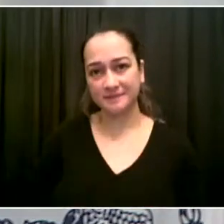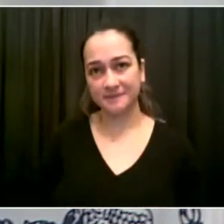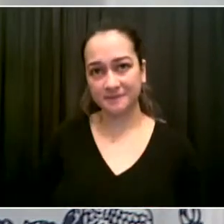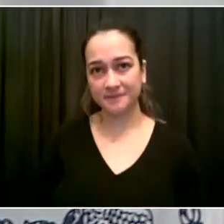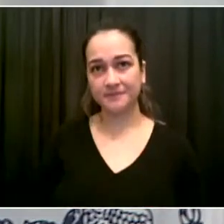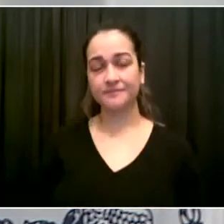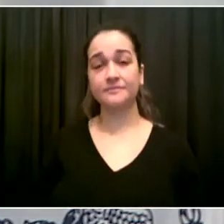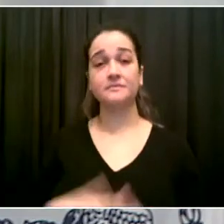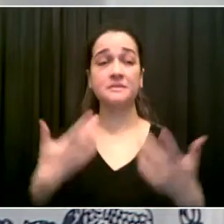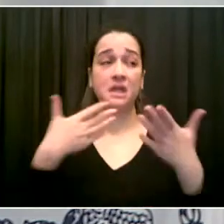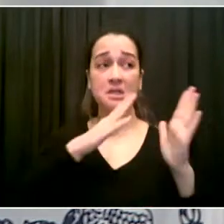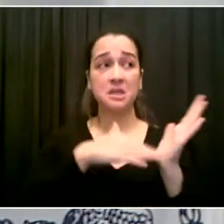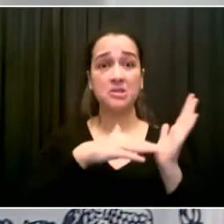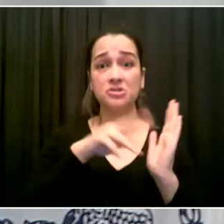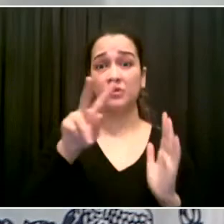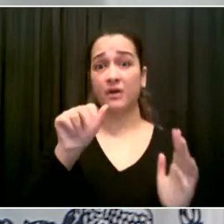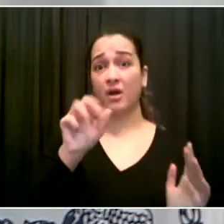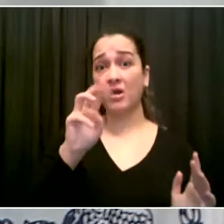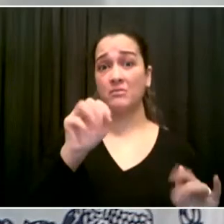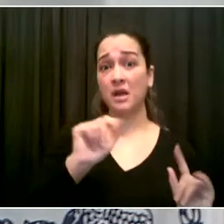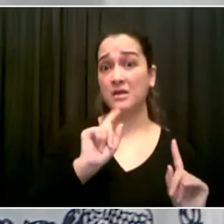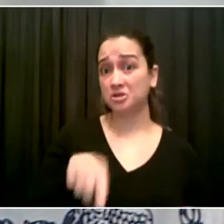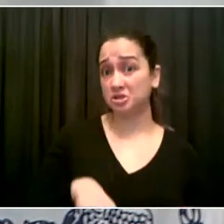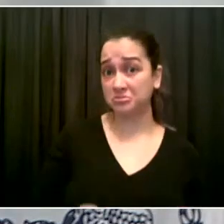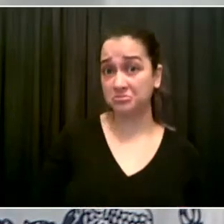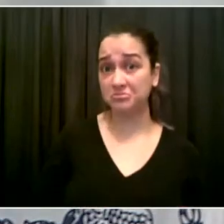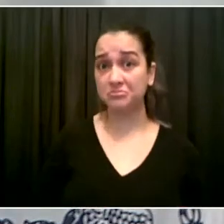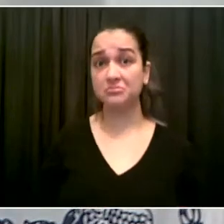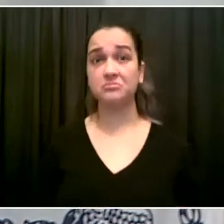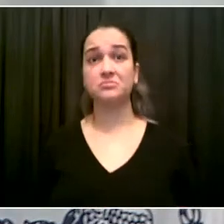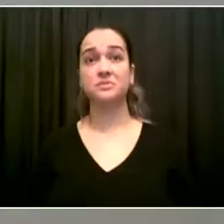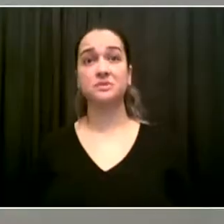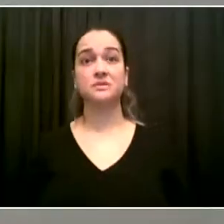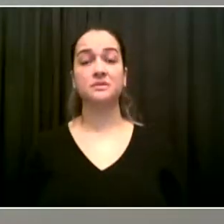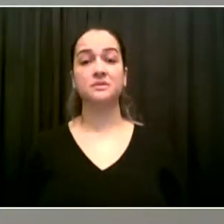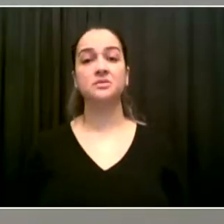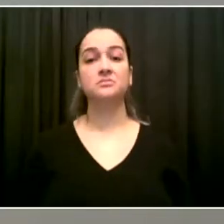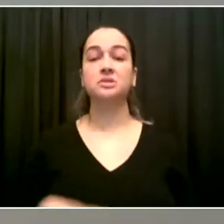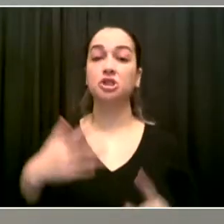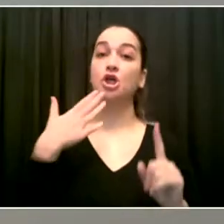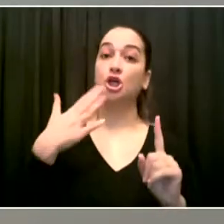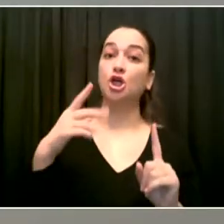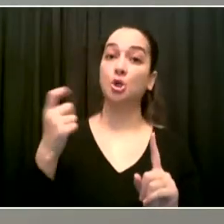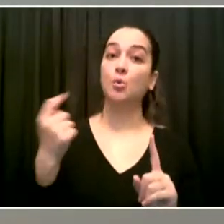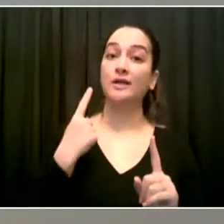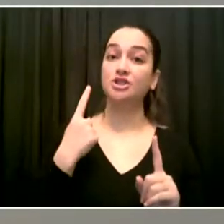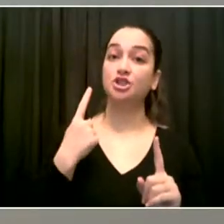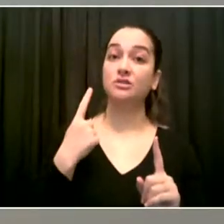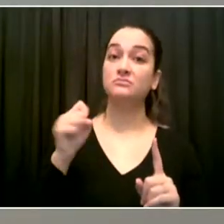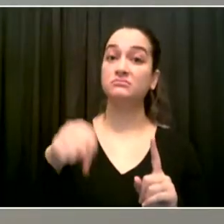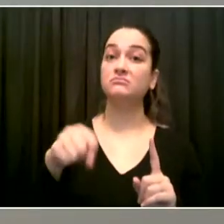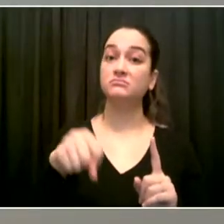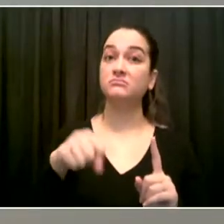TO SAY HHOW MUCUCH CITAN BE USED AND HOW MUCH IMPACT IT WILL TAKE I THINK IT'S A STEP IN THE RIGGHT HT DIRECTION BUT WE'VE GOT TO GIVE IT A LITTLE TIME.